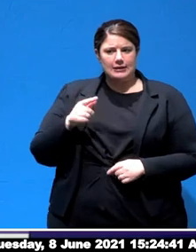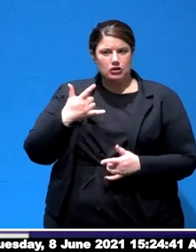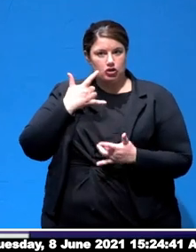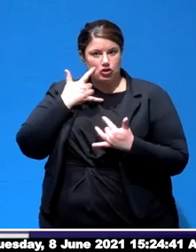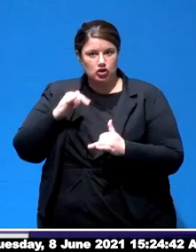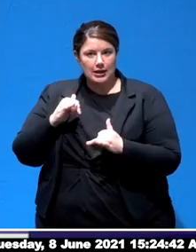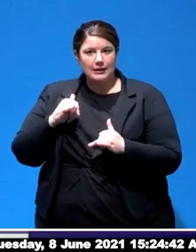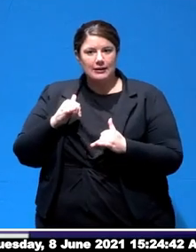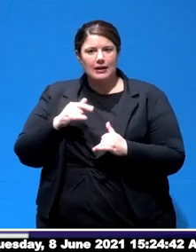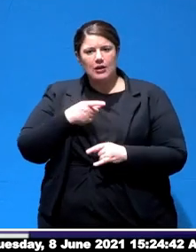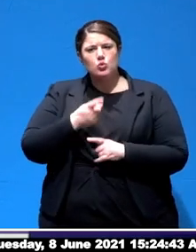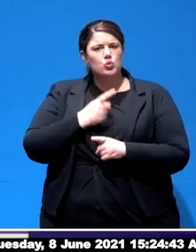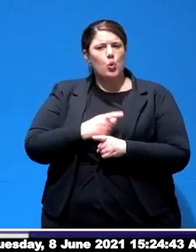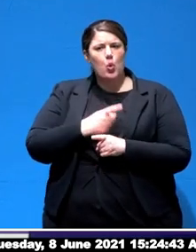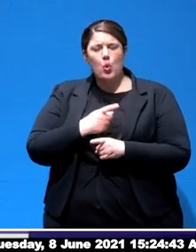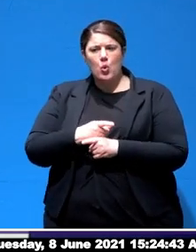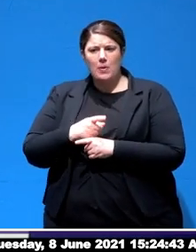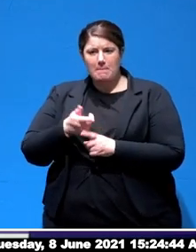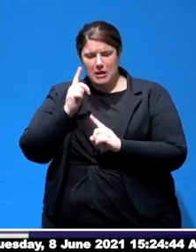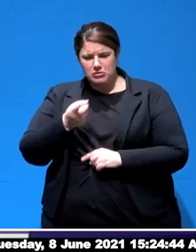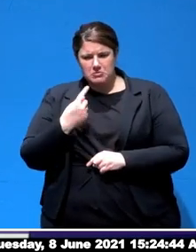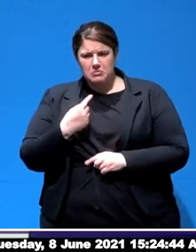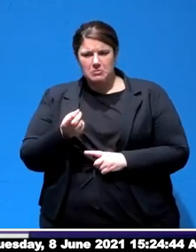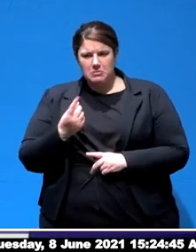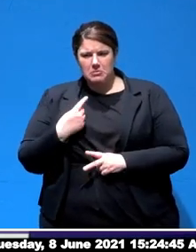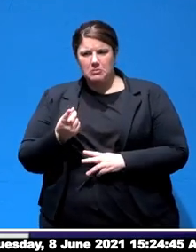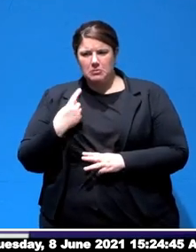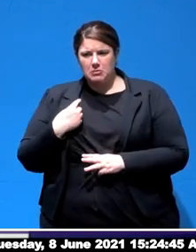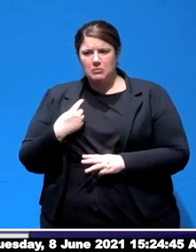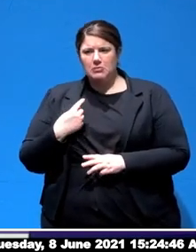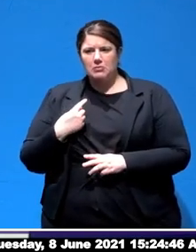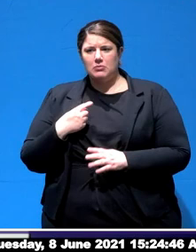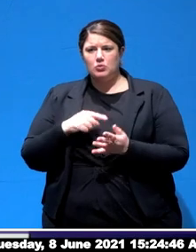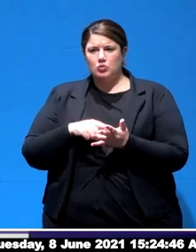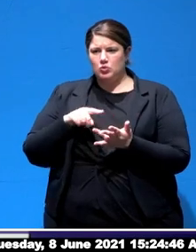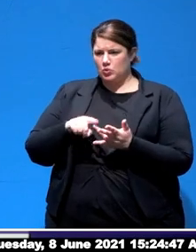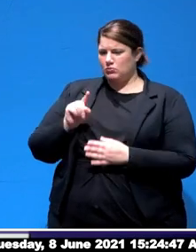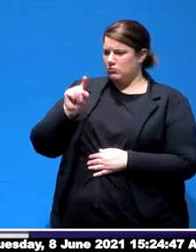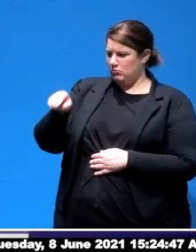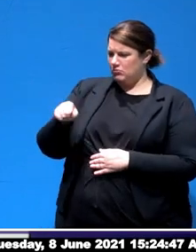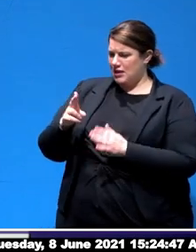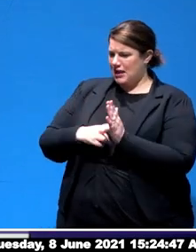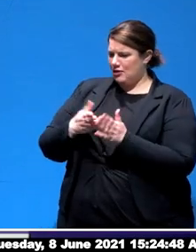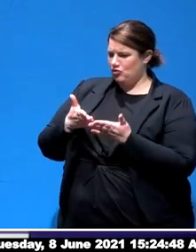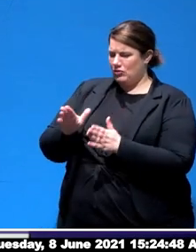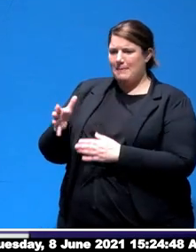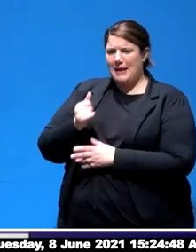general comments made by the manager to the specific facility at N Street? Yes.